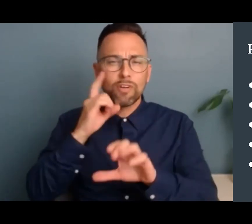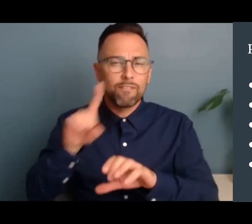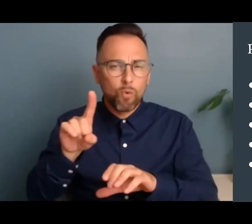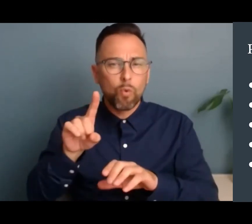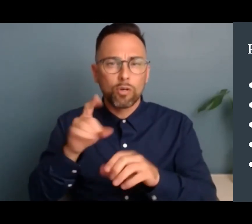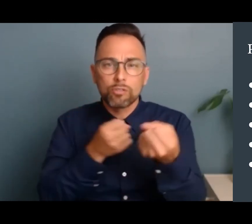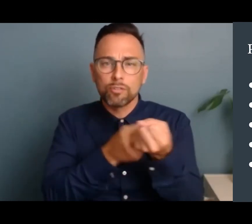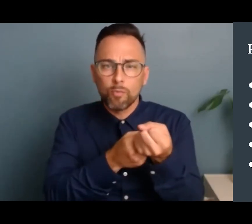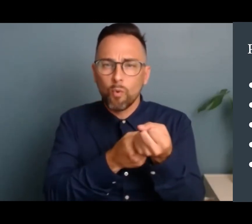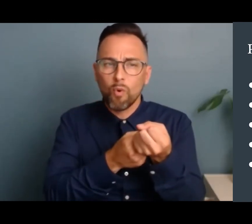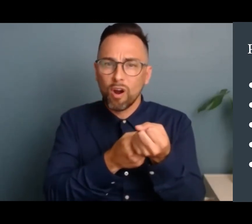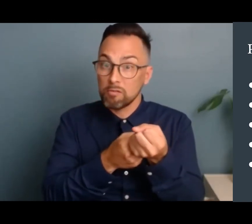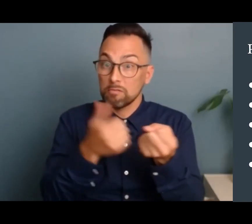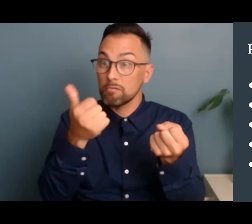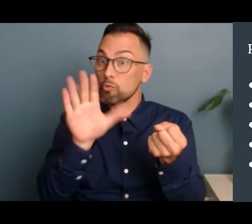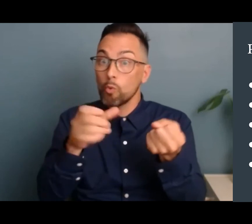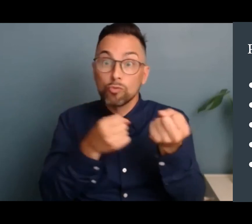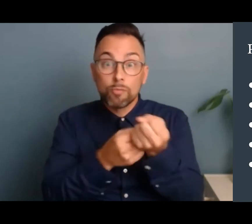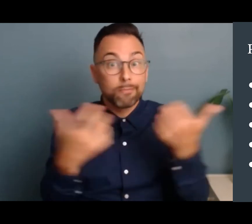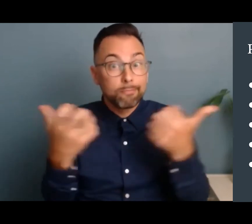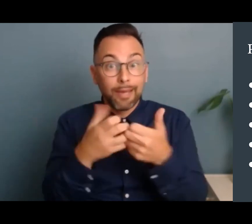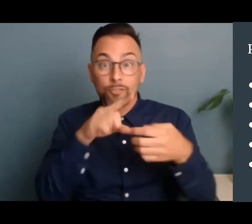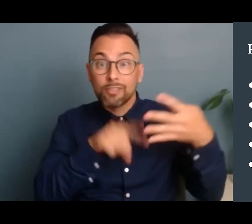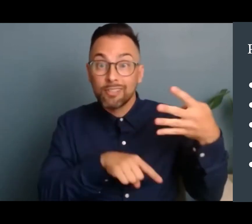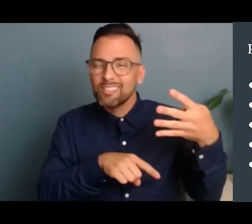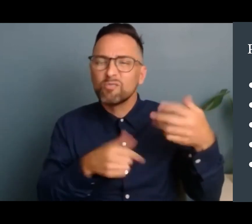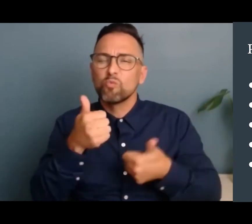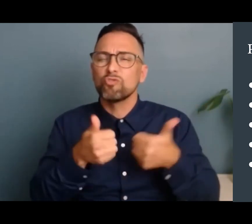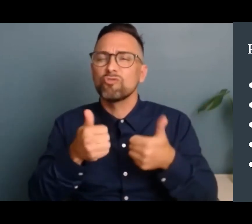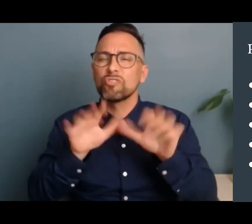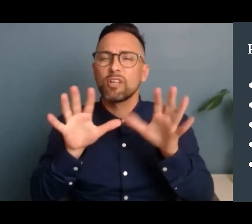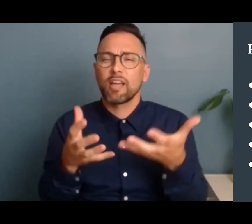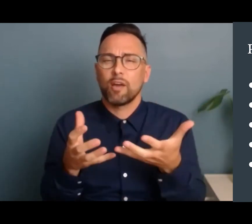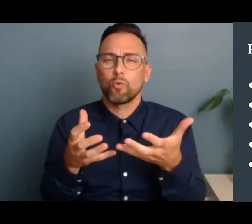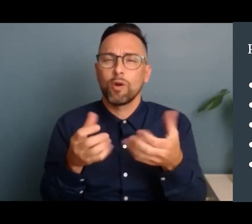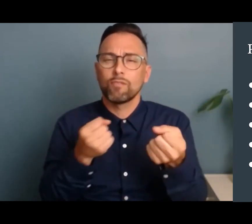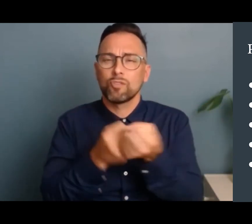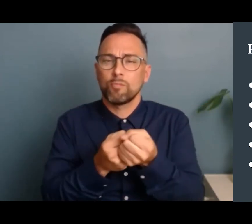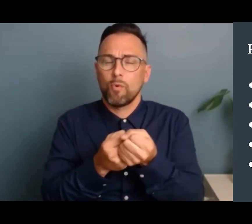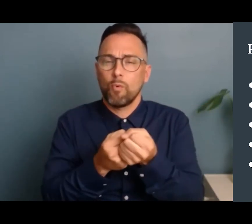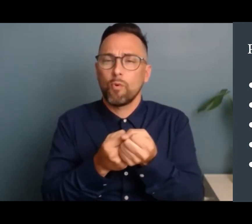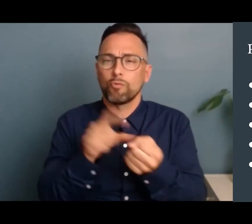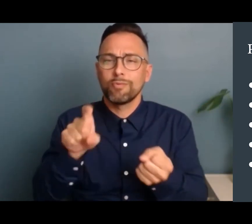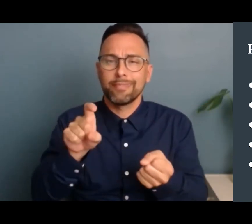What are you looking for? And if what you're looking for matches one of these categories, please, like I said,